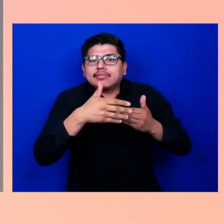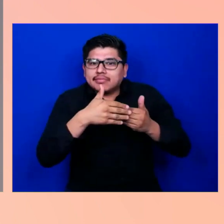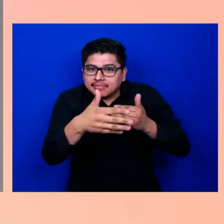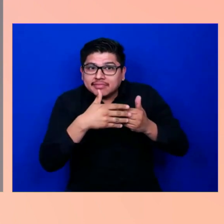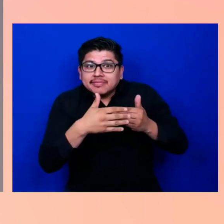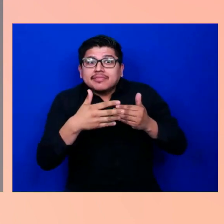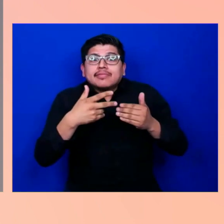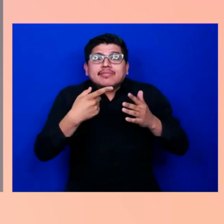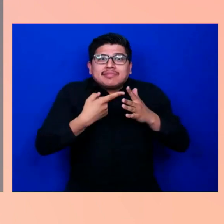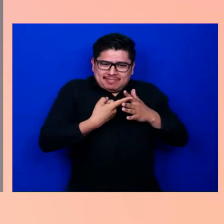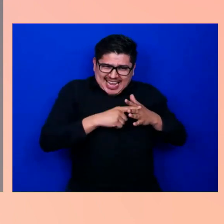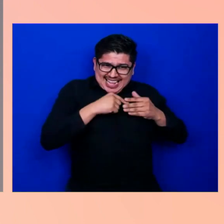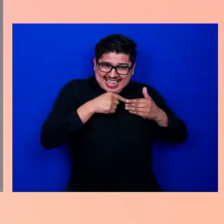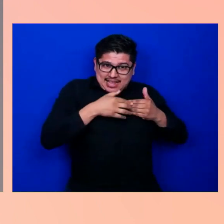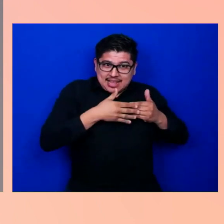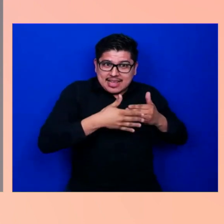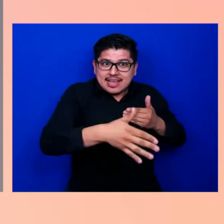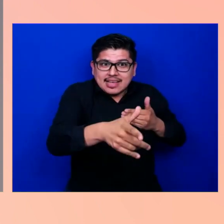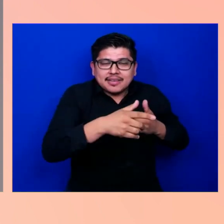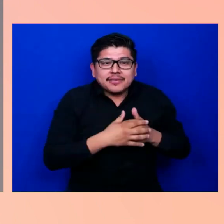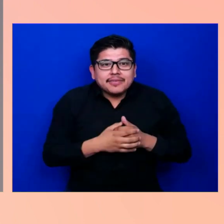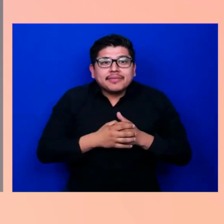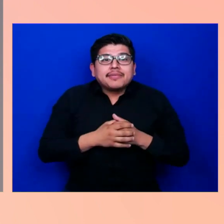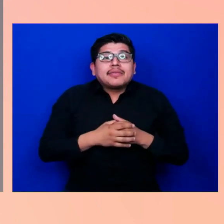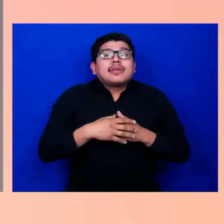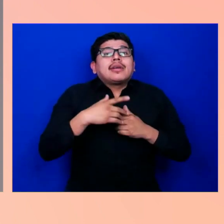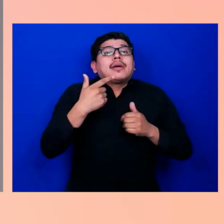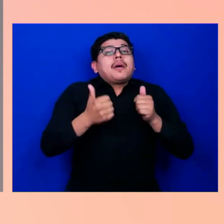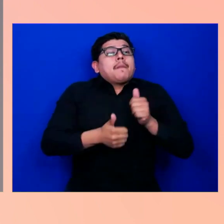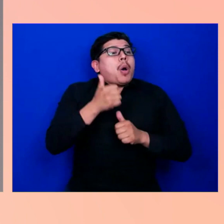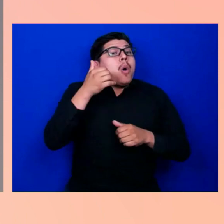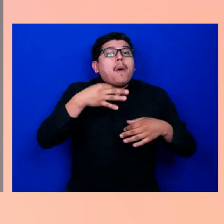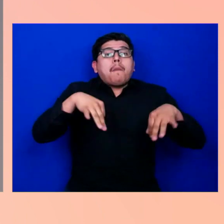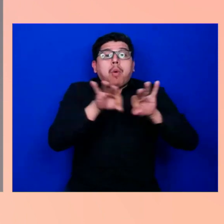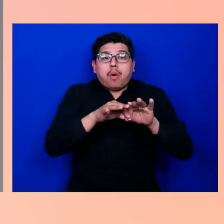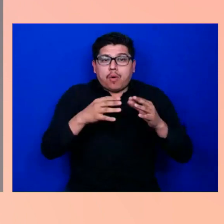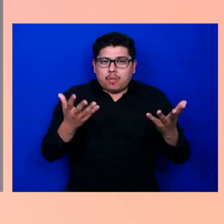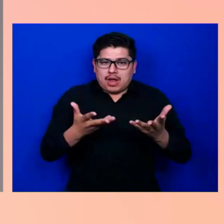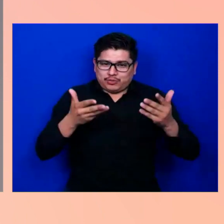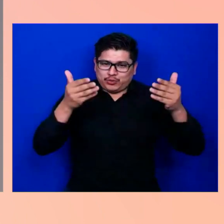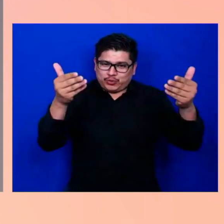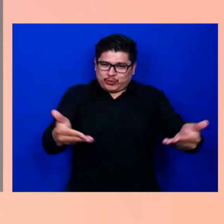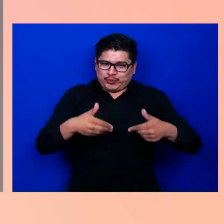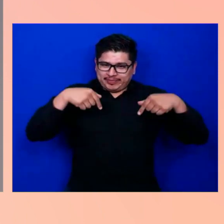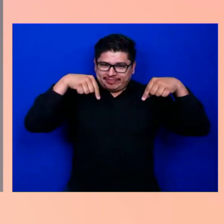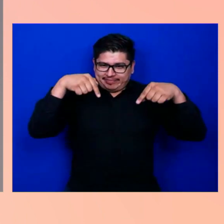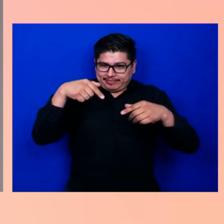those is the hiring process. So how can you best support neurodiverse candidates?